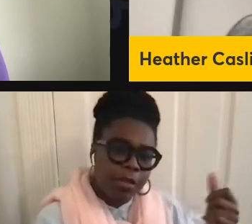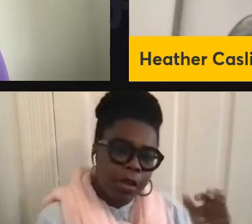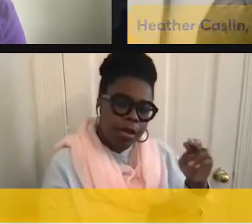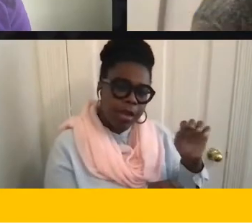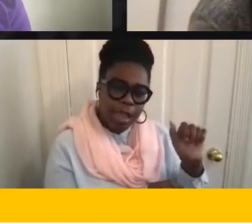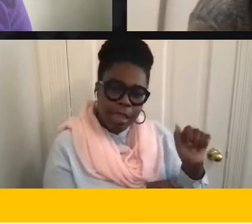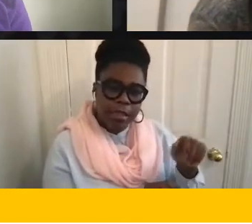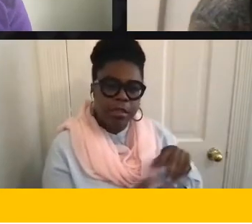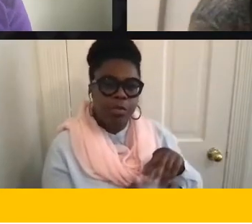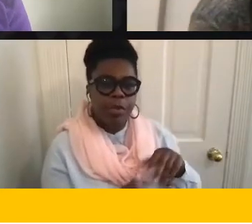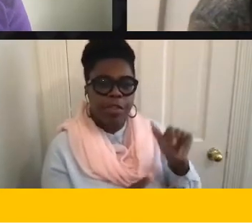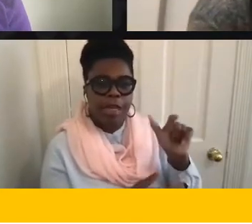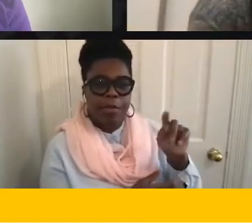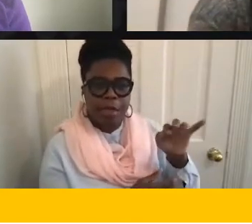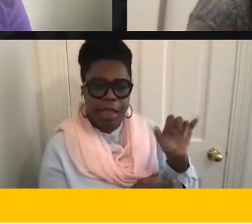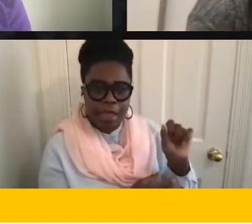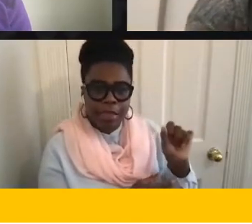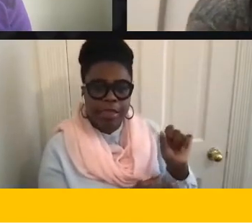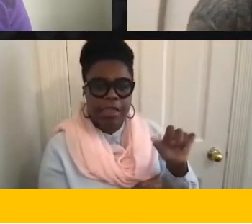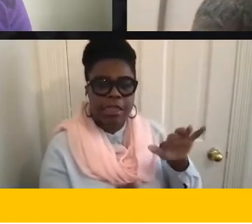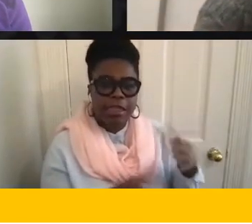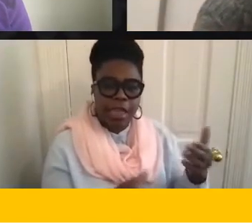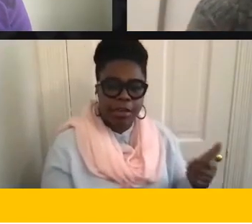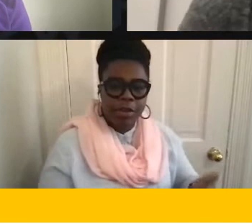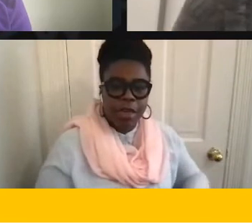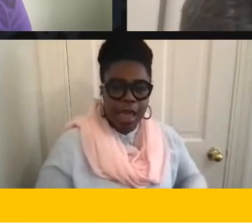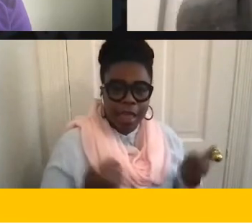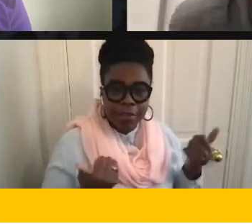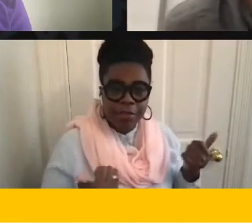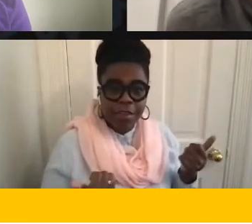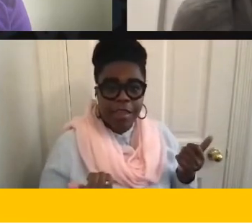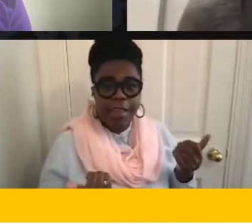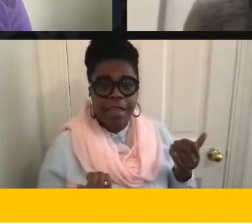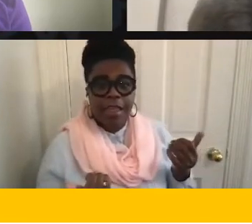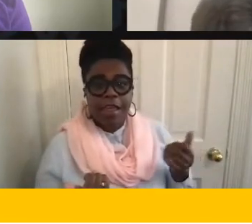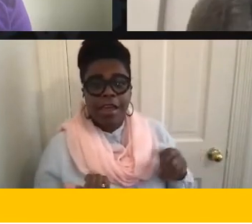Dead or Alive TB chord factor? Have we done any stimulation experiments?